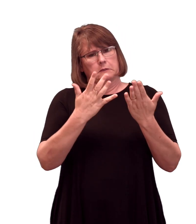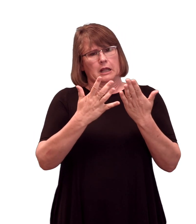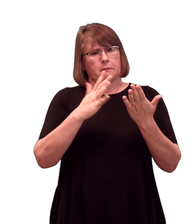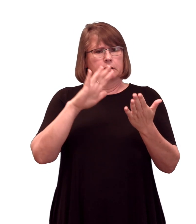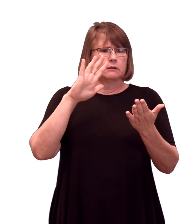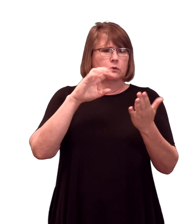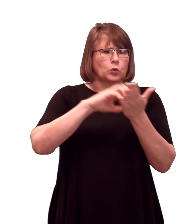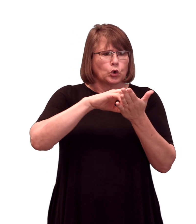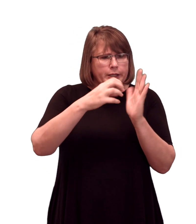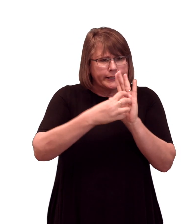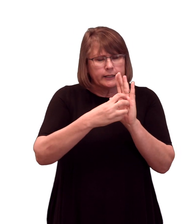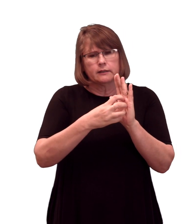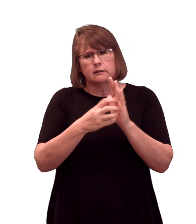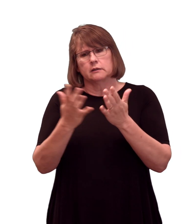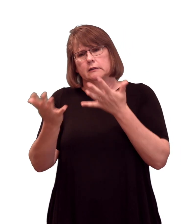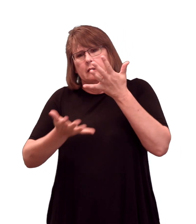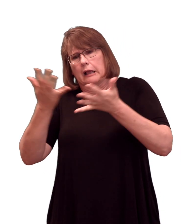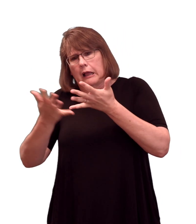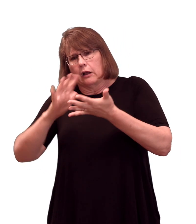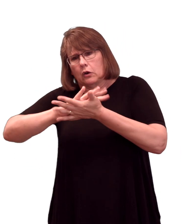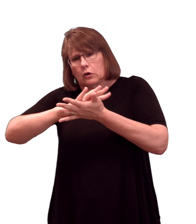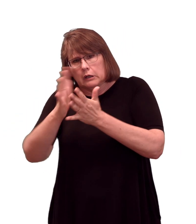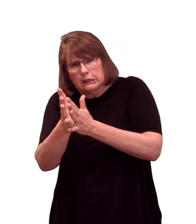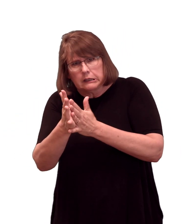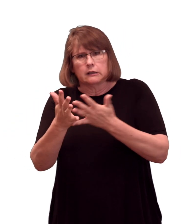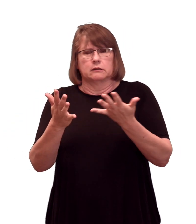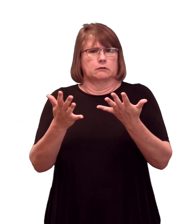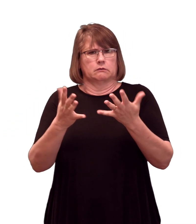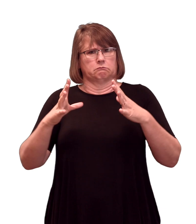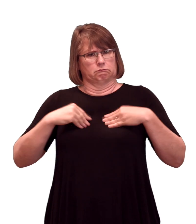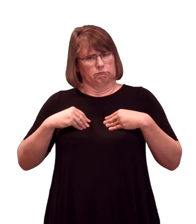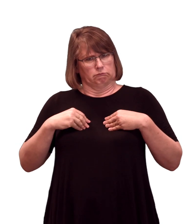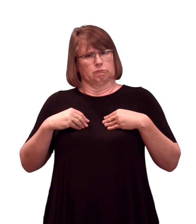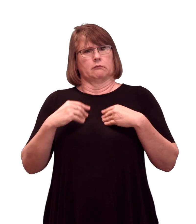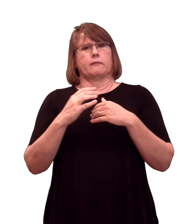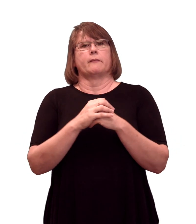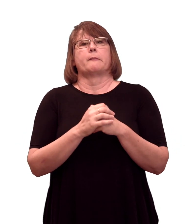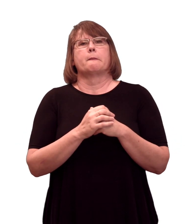[For example, cookie is signed like this.] [That's acceptable.]